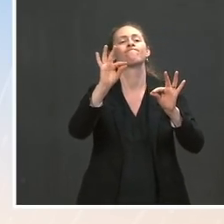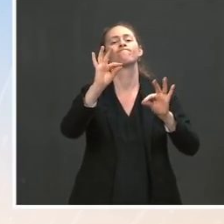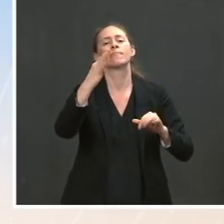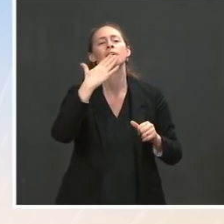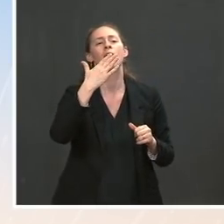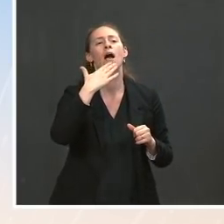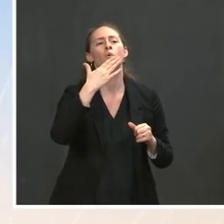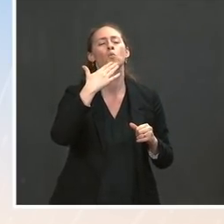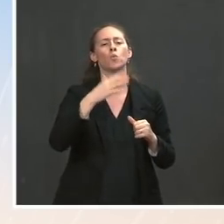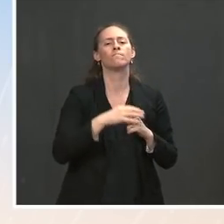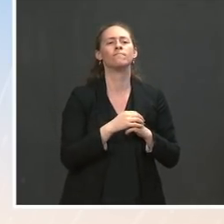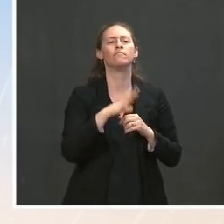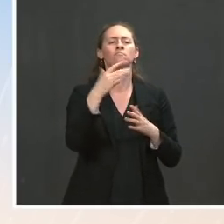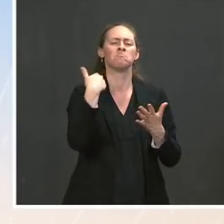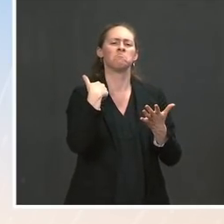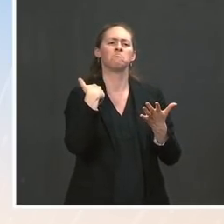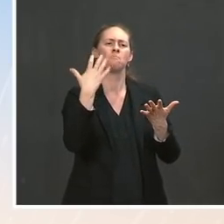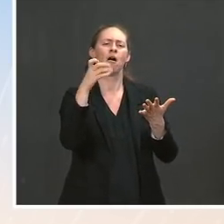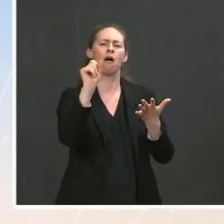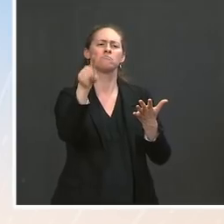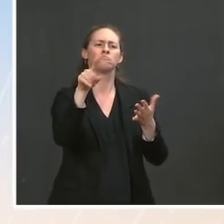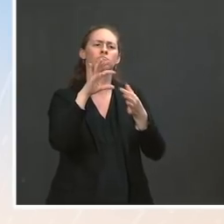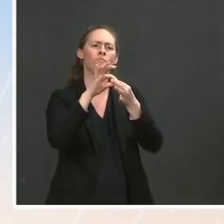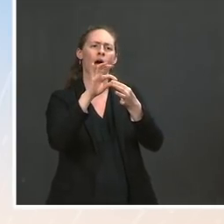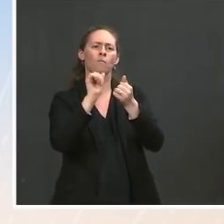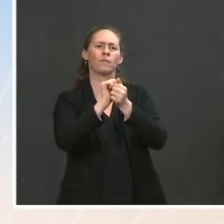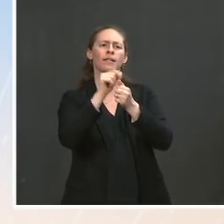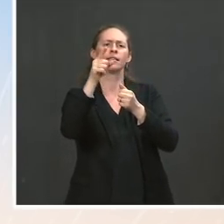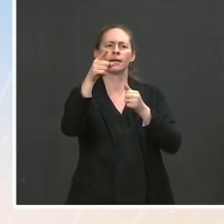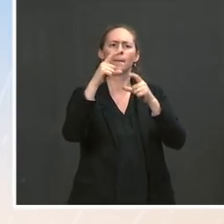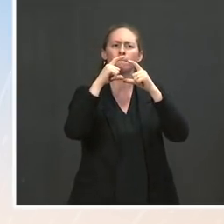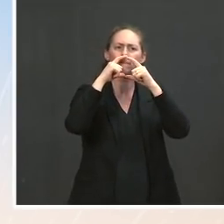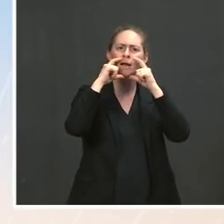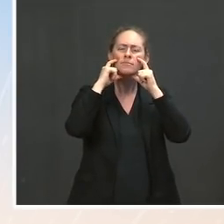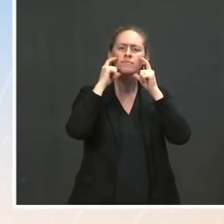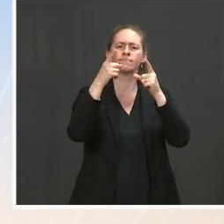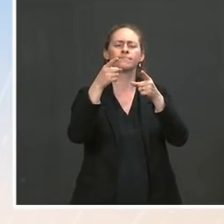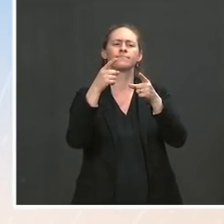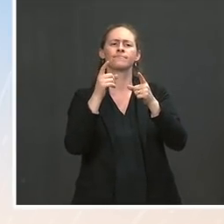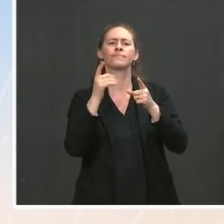Is that possible when Republicans are pretty adamant they don't want tax increases? In other words,